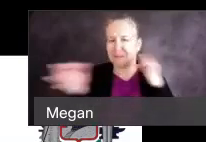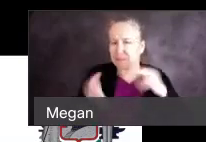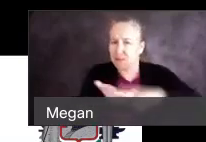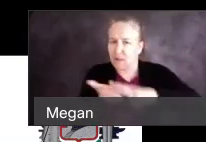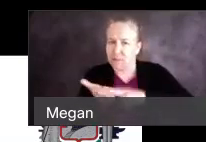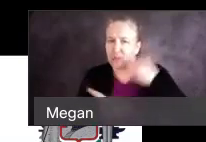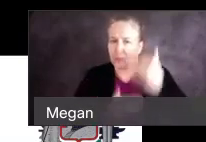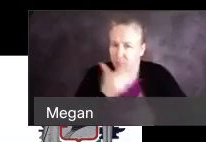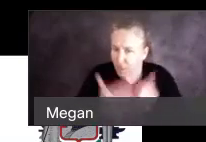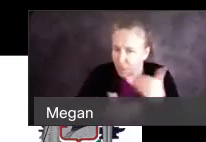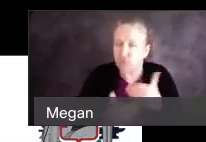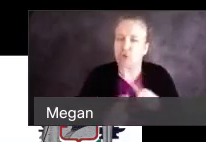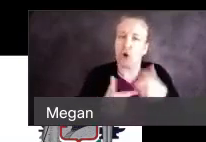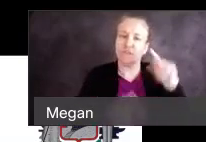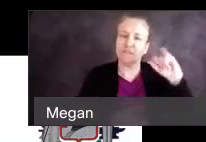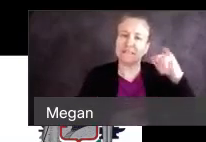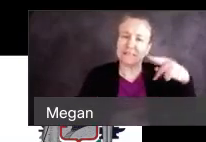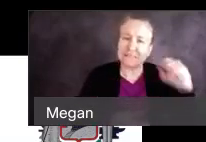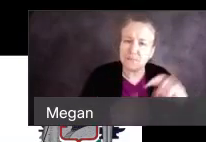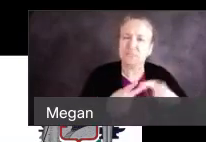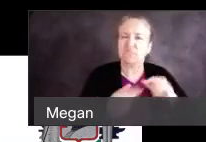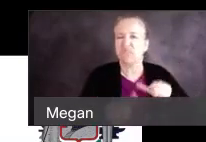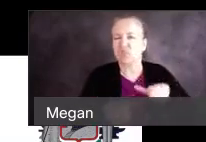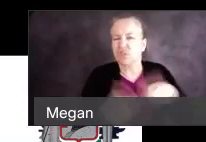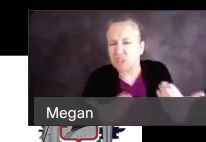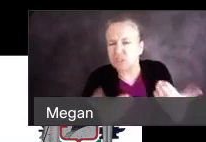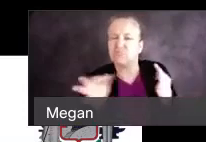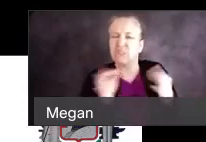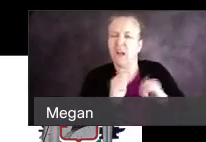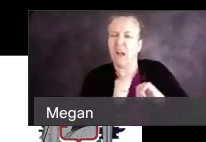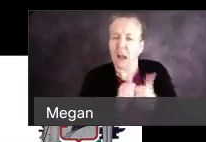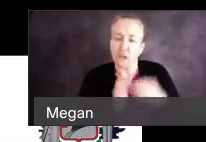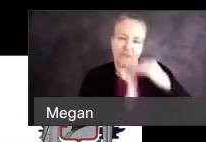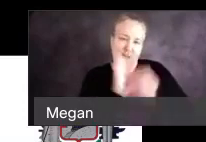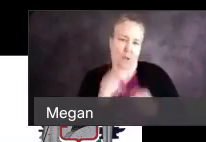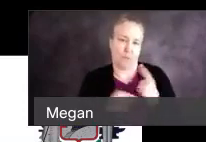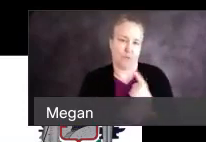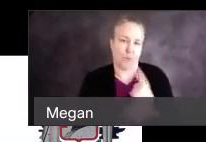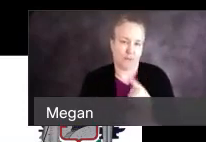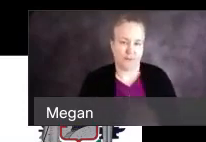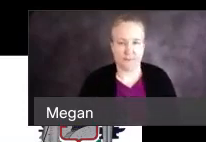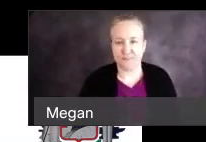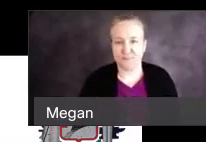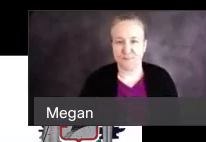offers tips and suggestions to ensure a complete application and that's about seven minutes long.